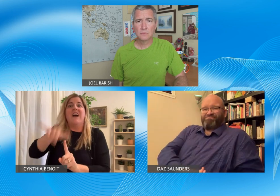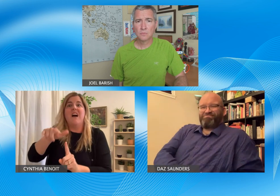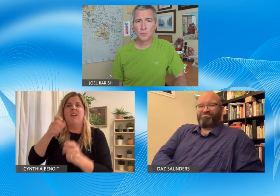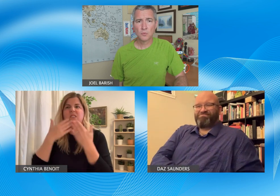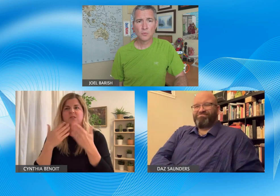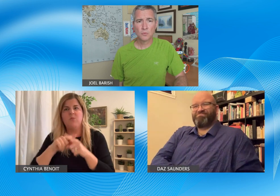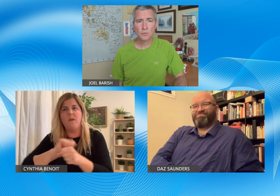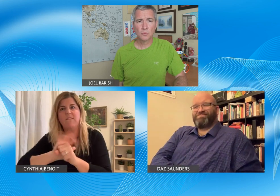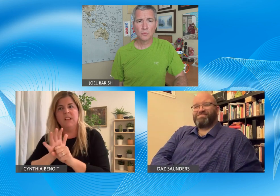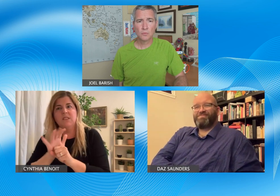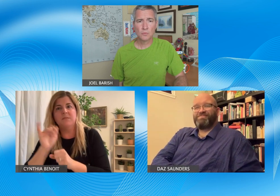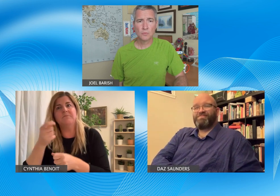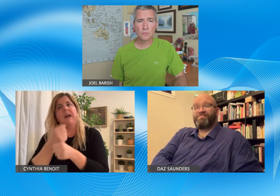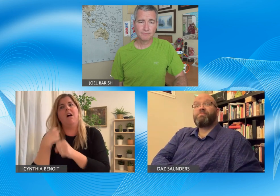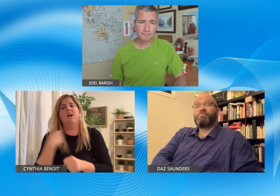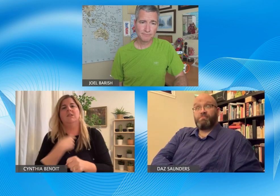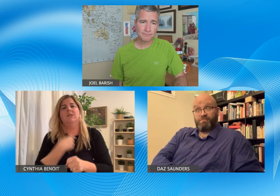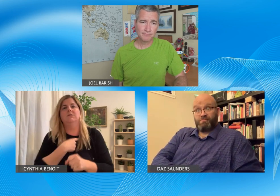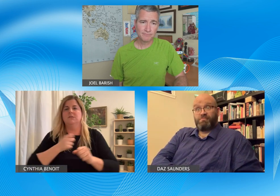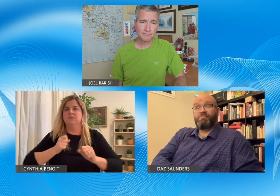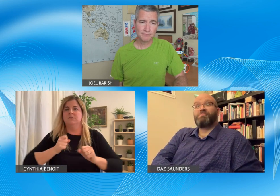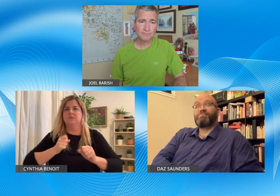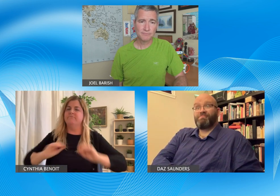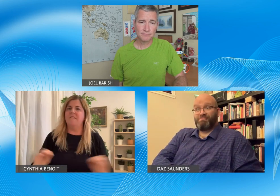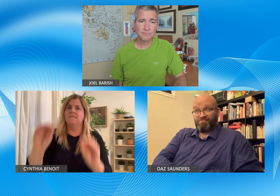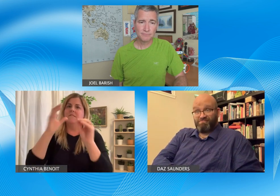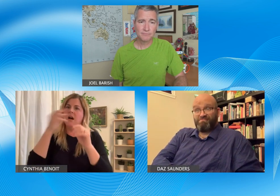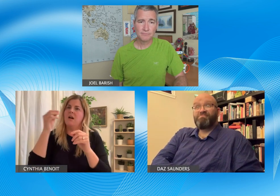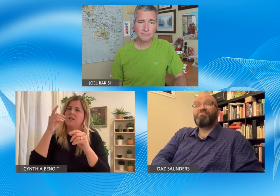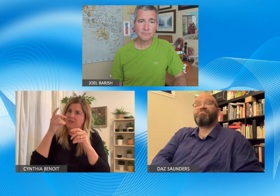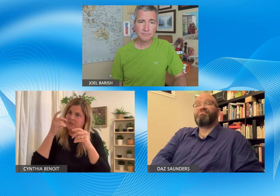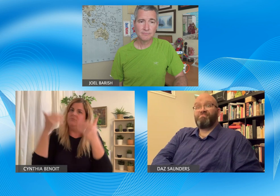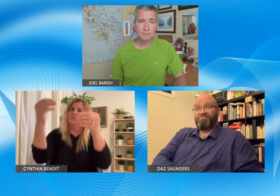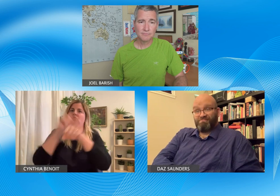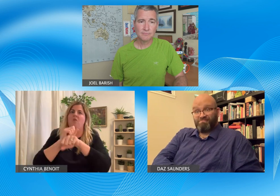So, thanks to Covid-19, I was able to invest time and